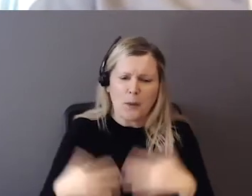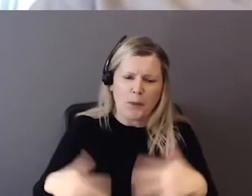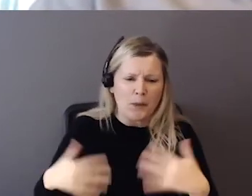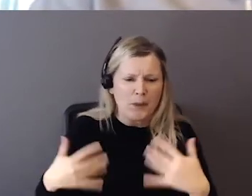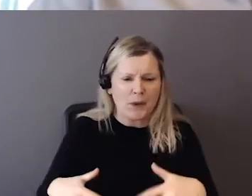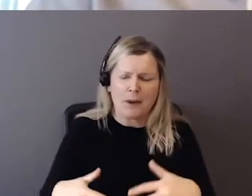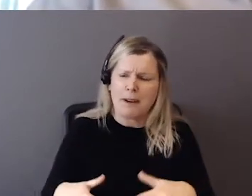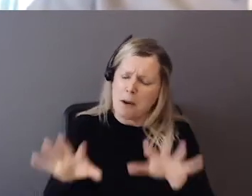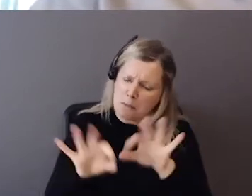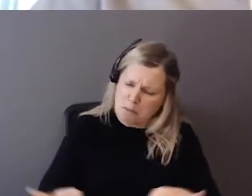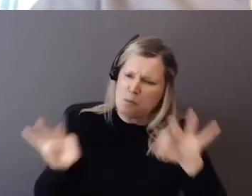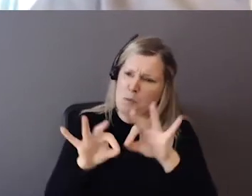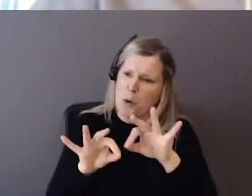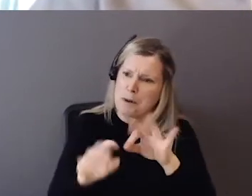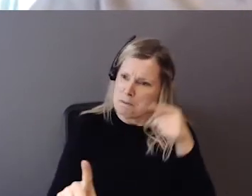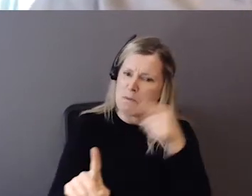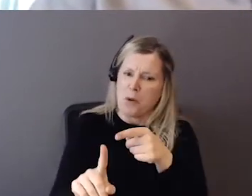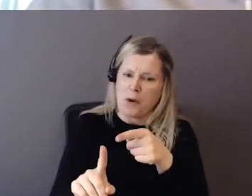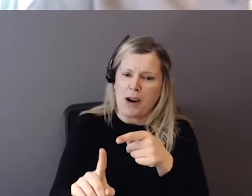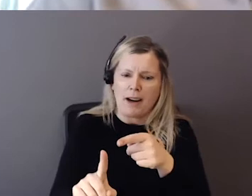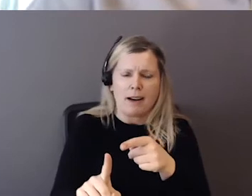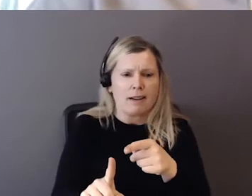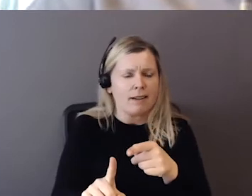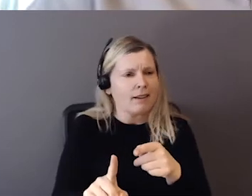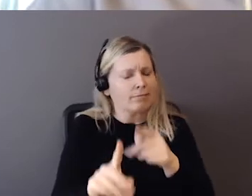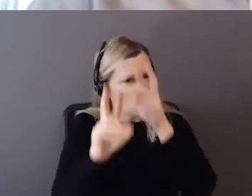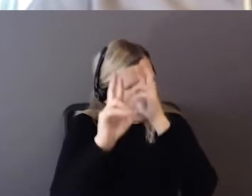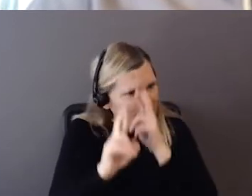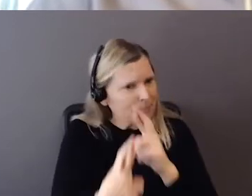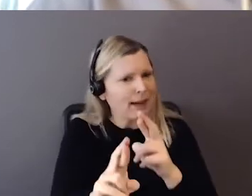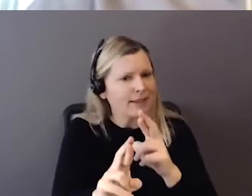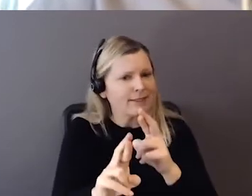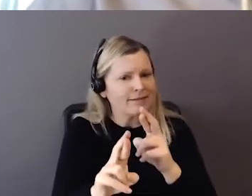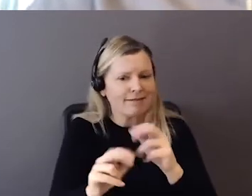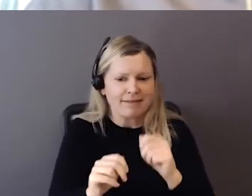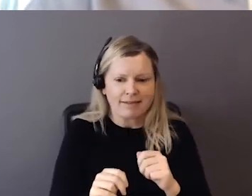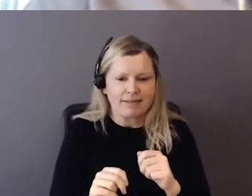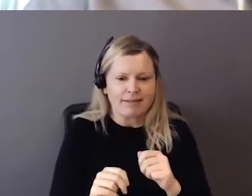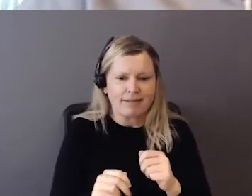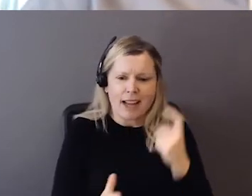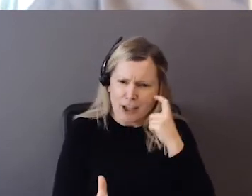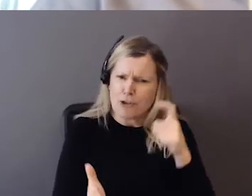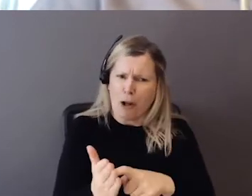an important message that to treat everybody with respect and acknowledge that we are different.